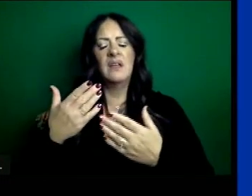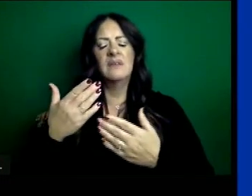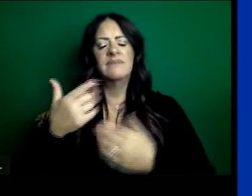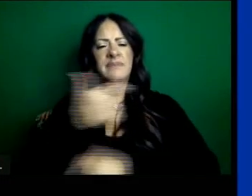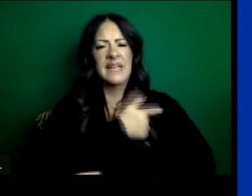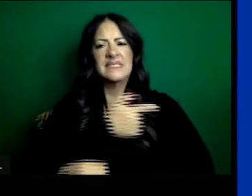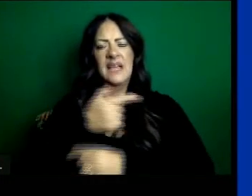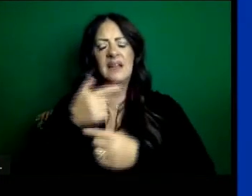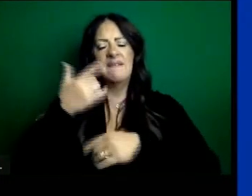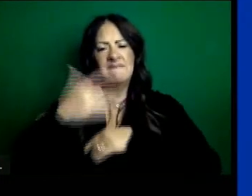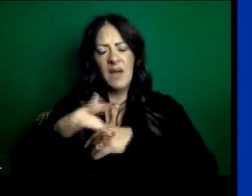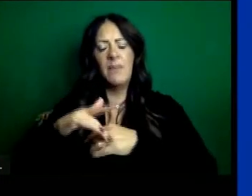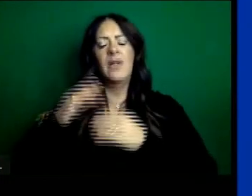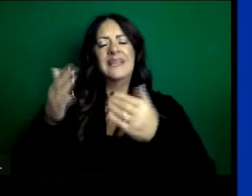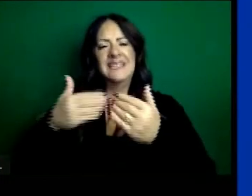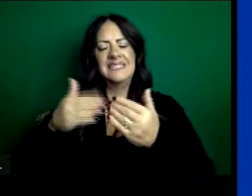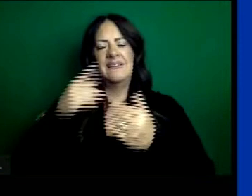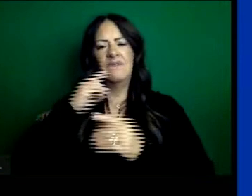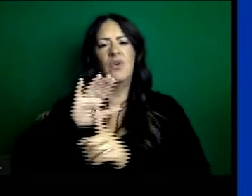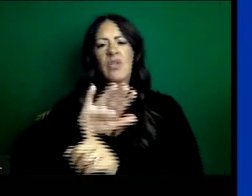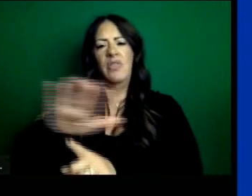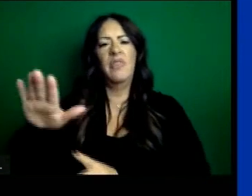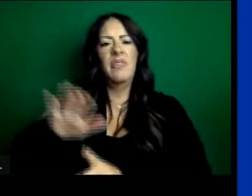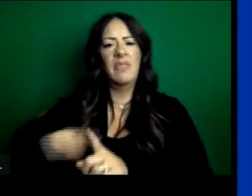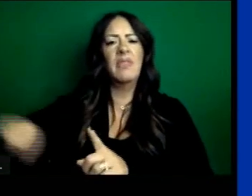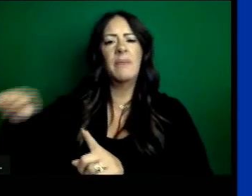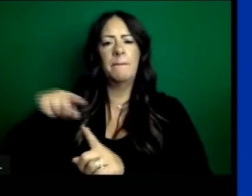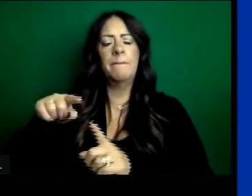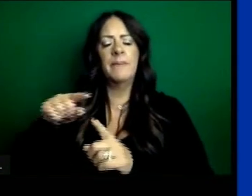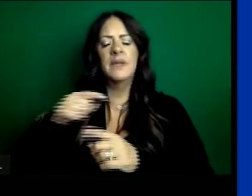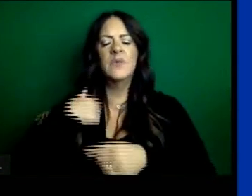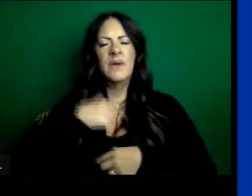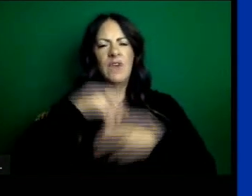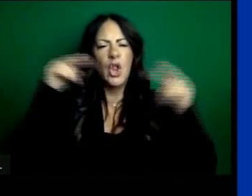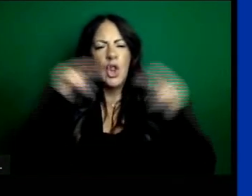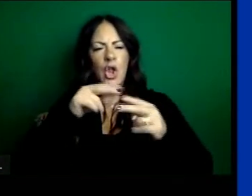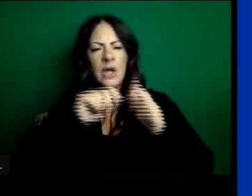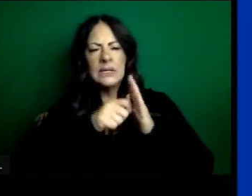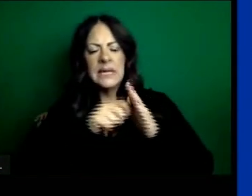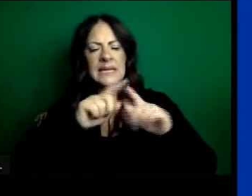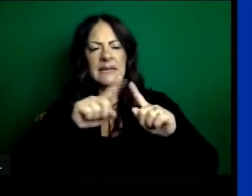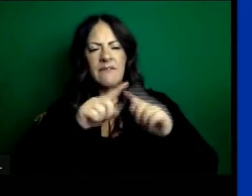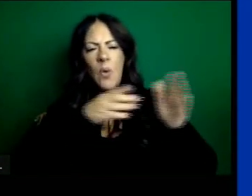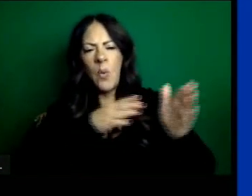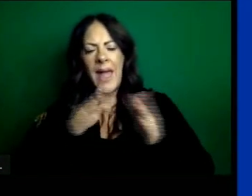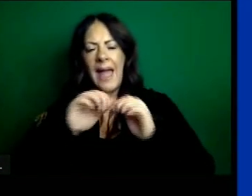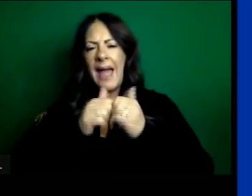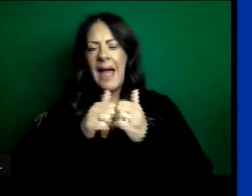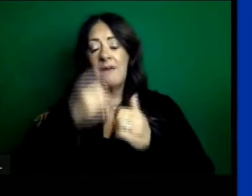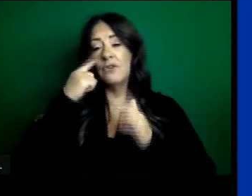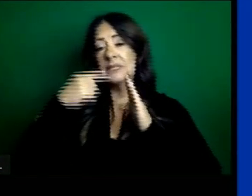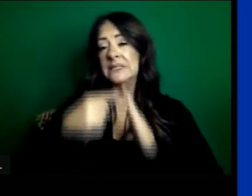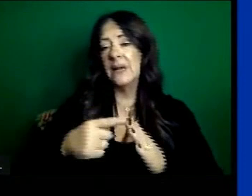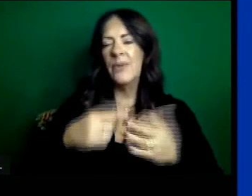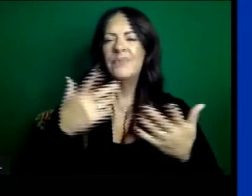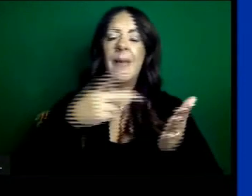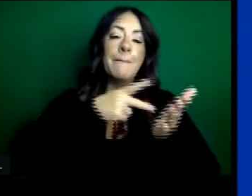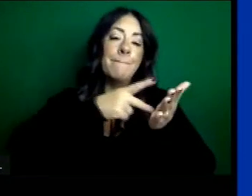OR DISABILITIES TO MAKE SURE WE CREATE TOUCH POINTS AND OPPORTUNITIES TO HAVE VACCINATION BE EASY WHEN THAT